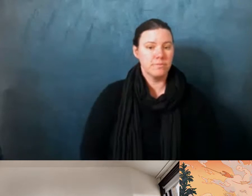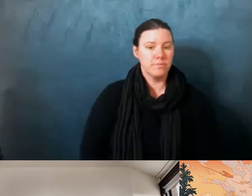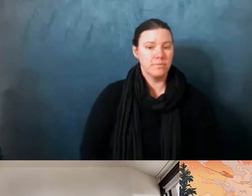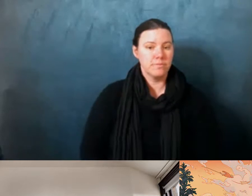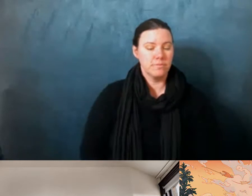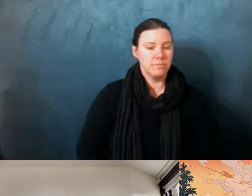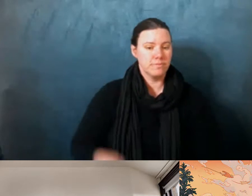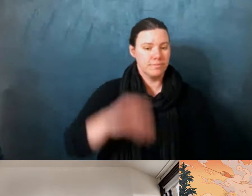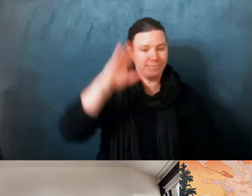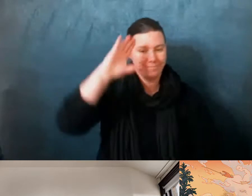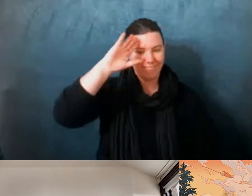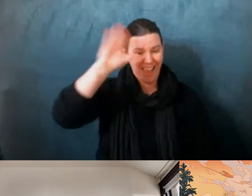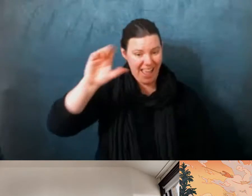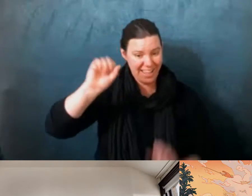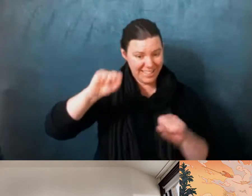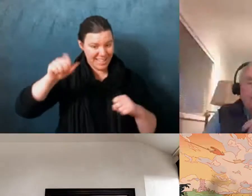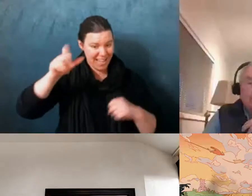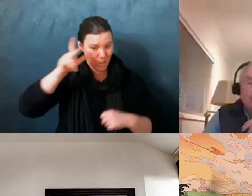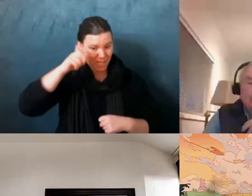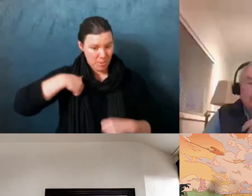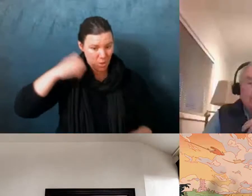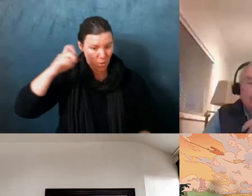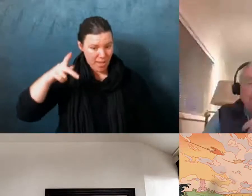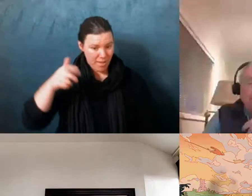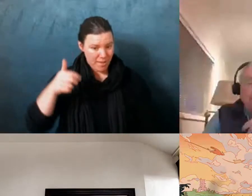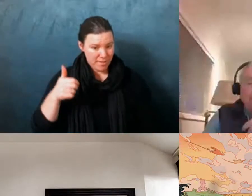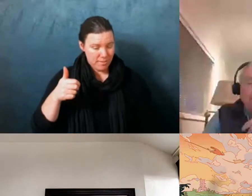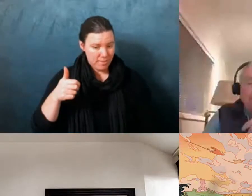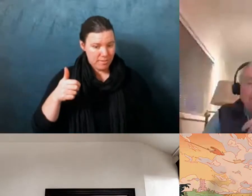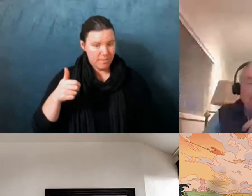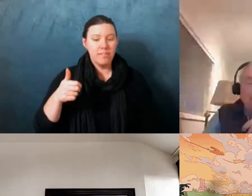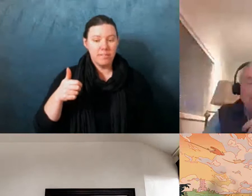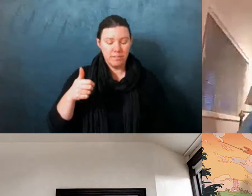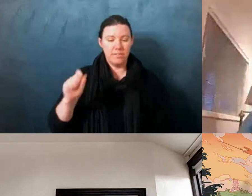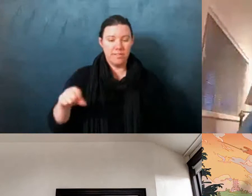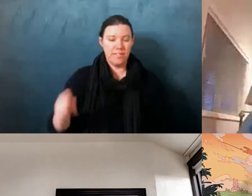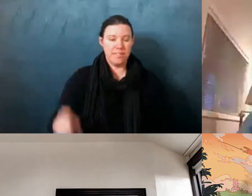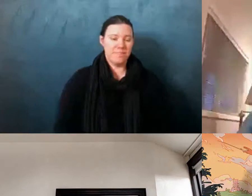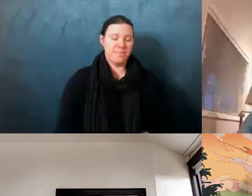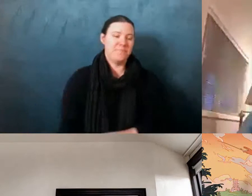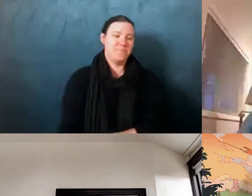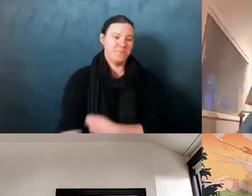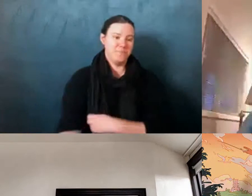[Denise] Hi. Can you hear me okay? [Omar] Yes. Awesome.